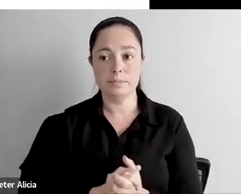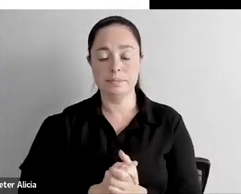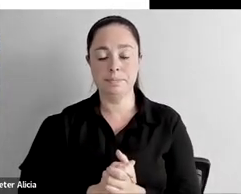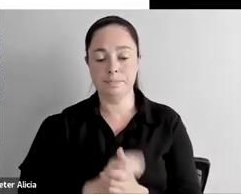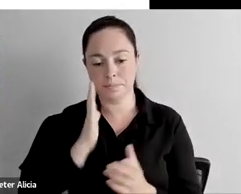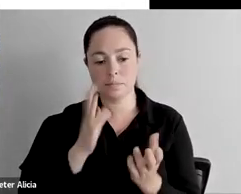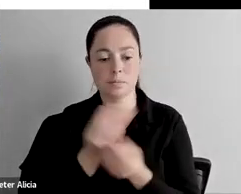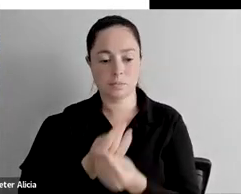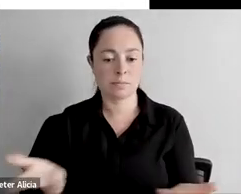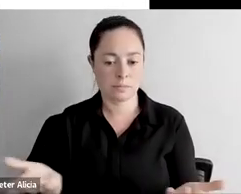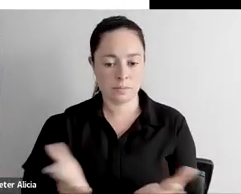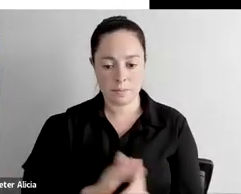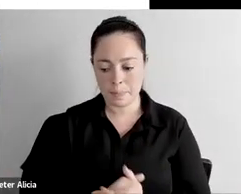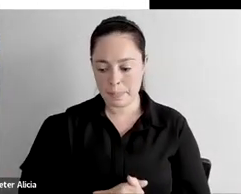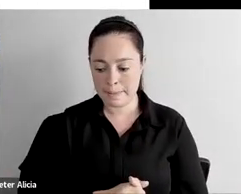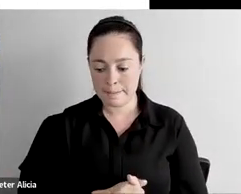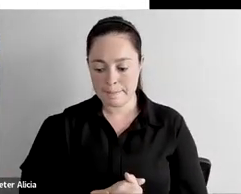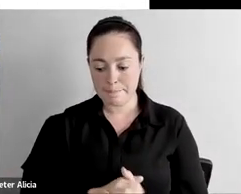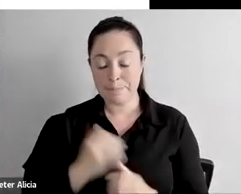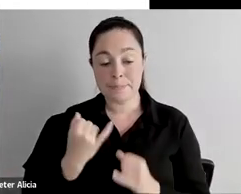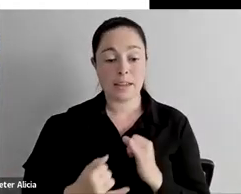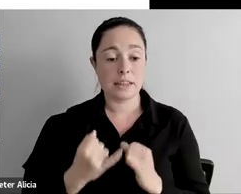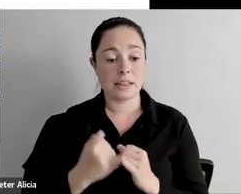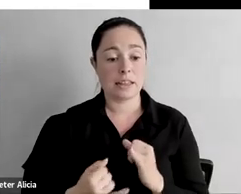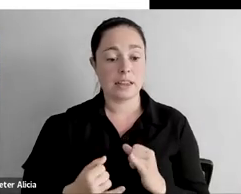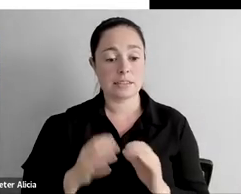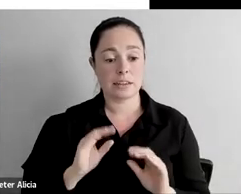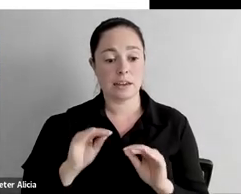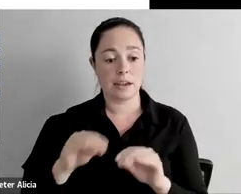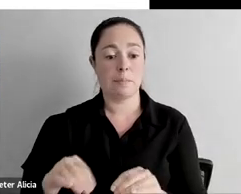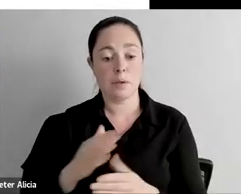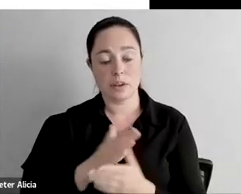you. Lastly I'm putting in some information about